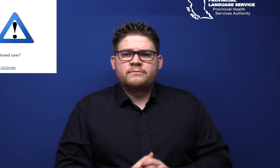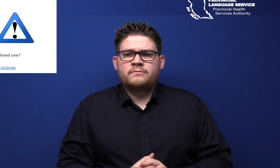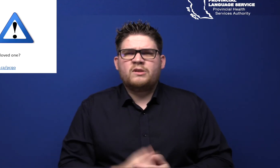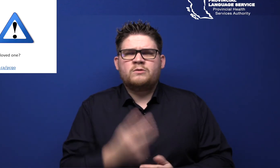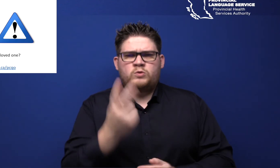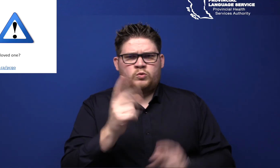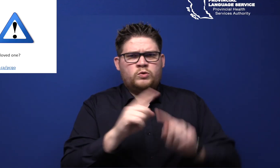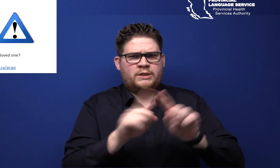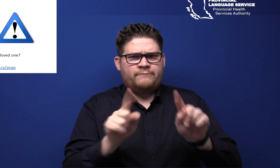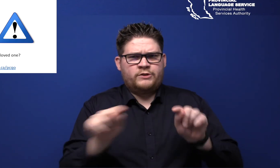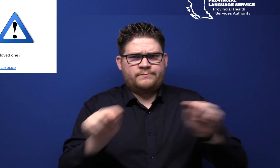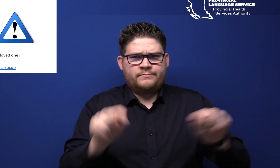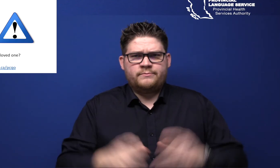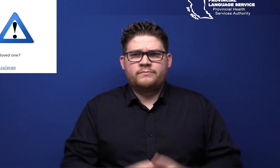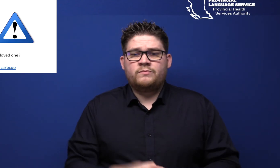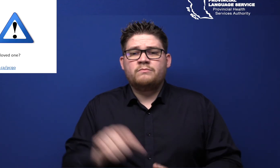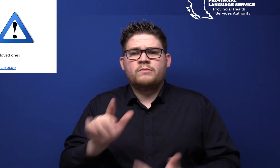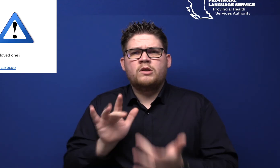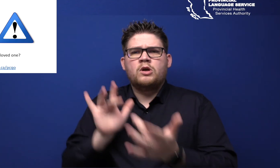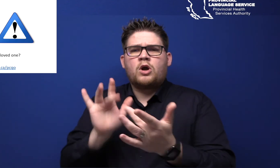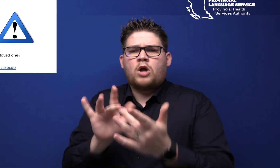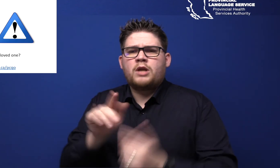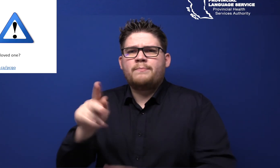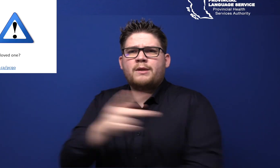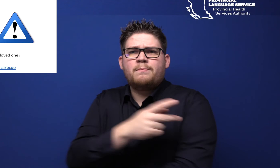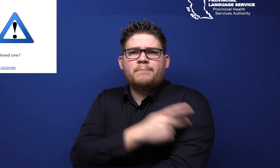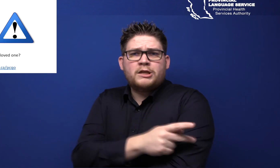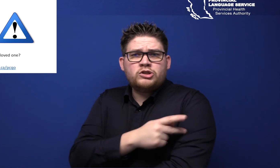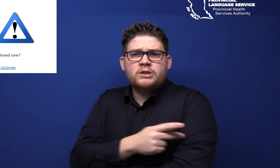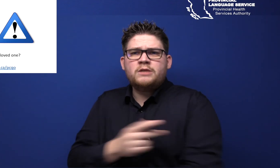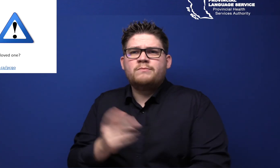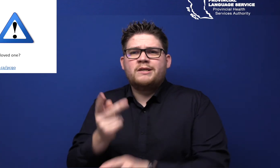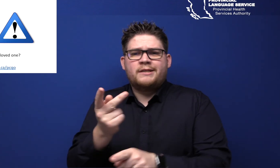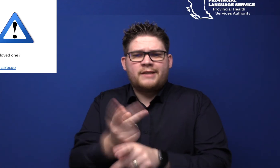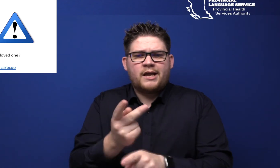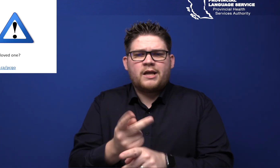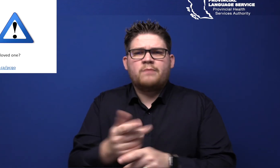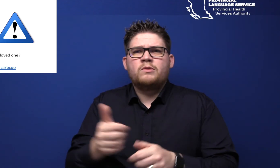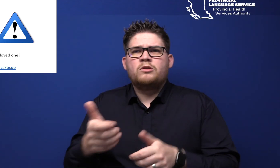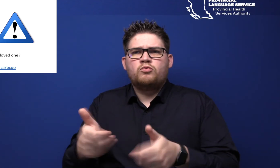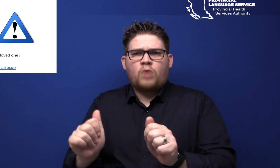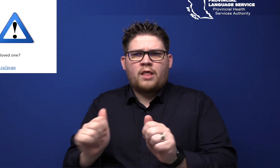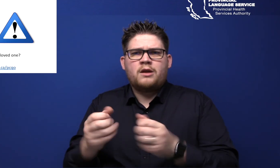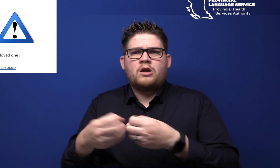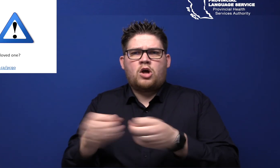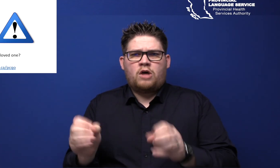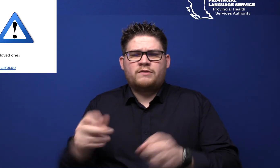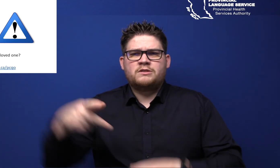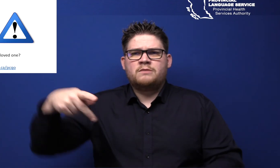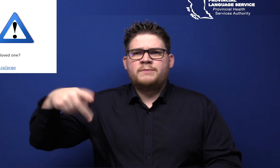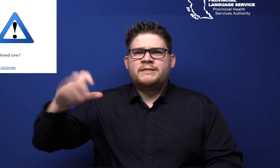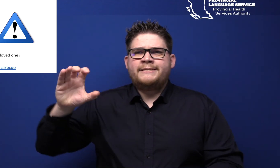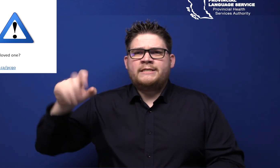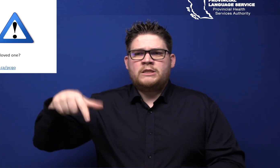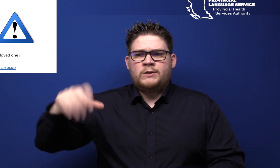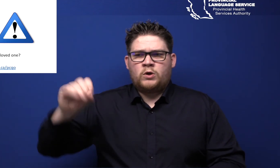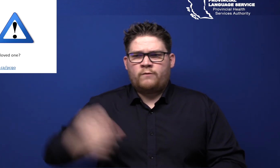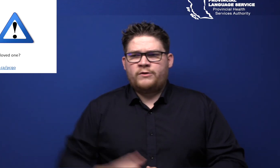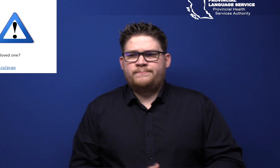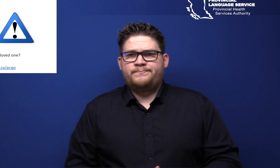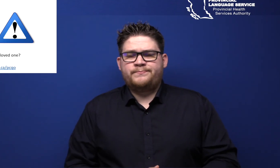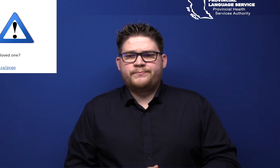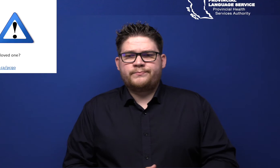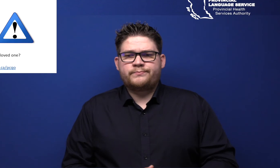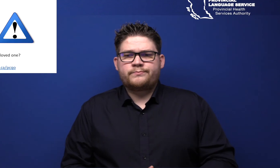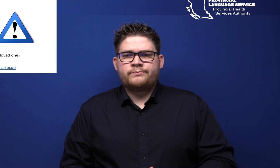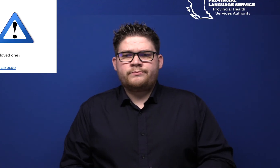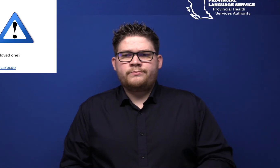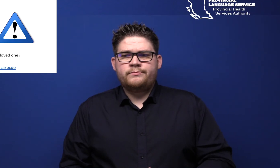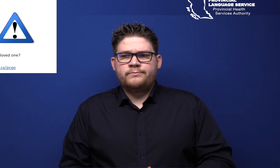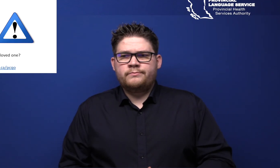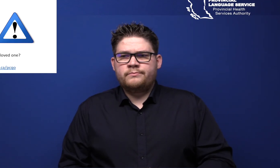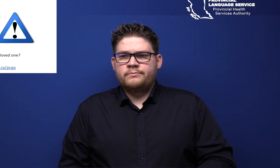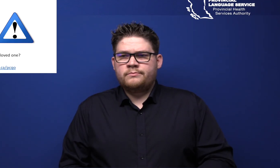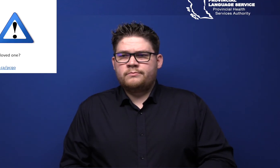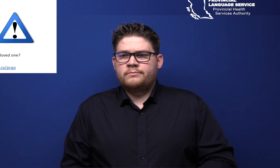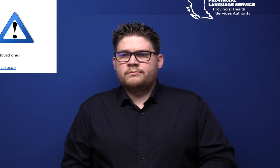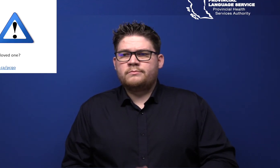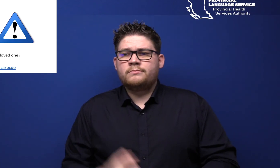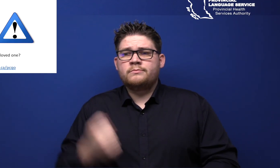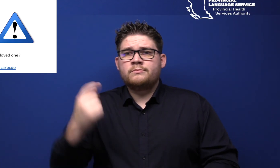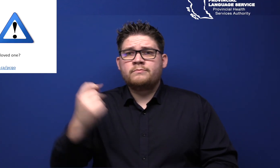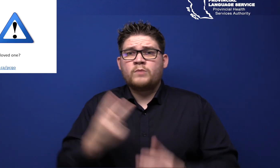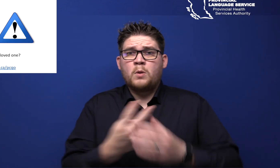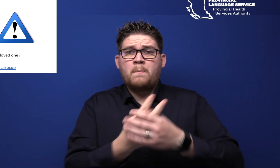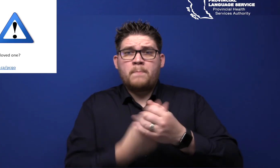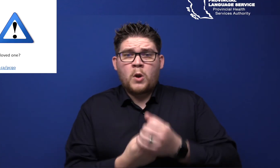SERVICES AT A HOSPITAL YOU WOULD CONNECT WITH THE PATIENT CARE QUALITY OFFICE (PCQO).